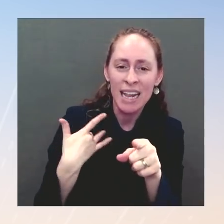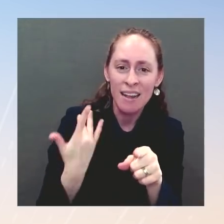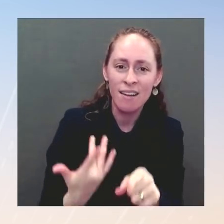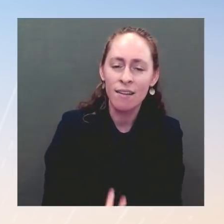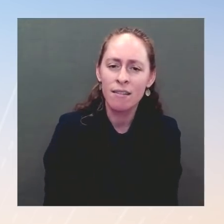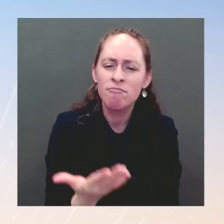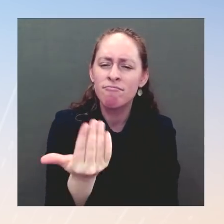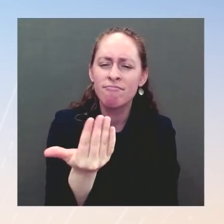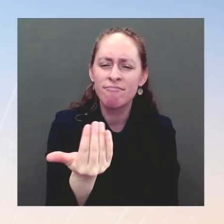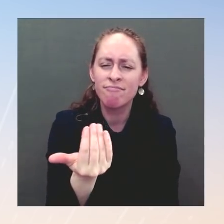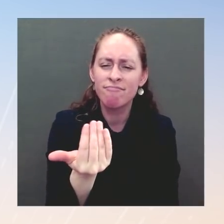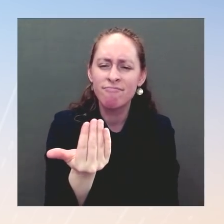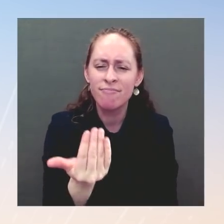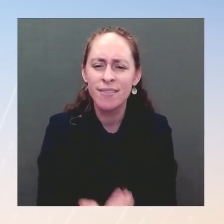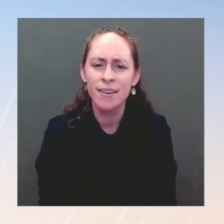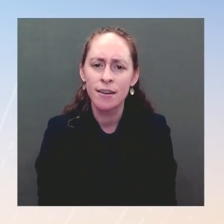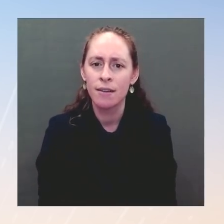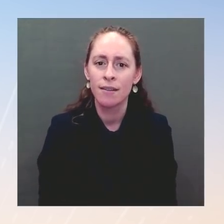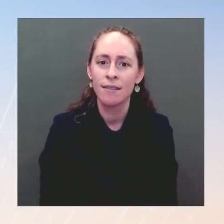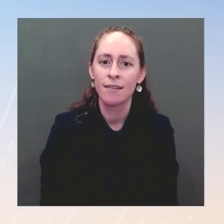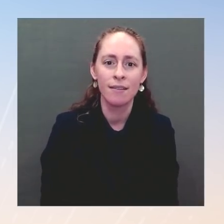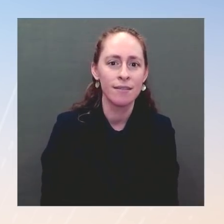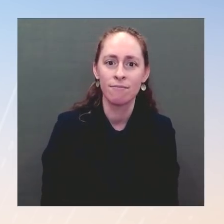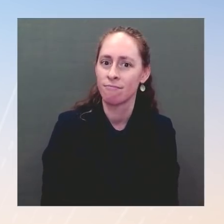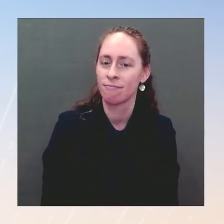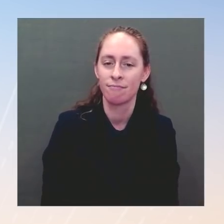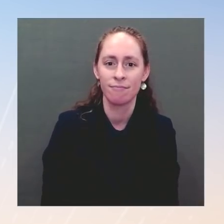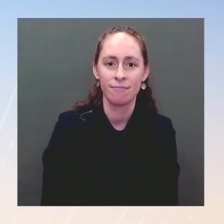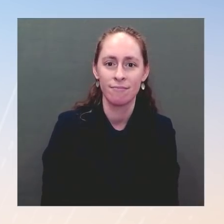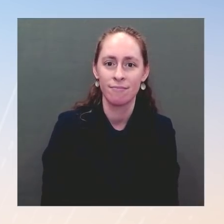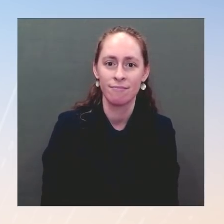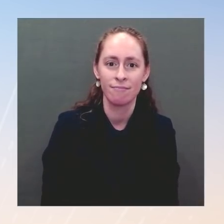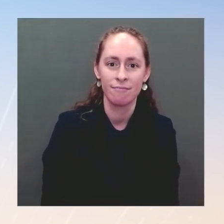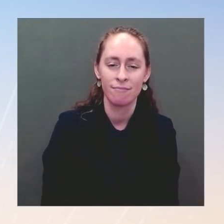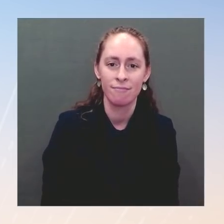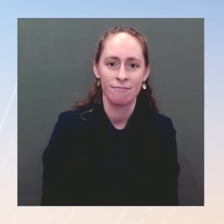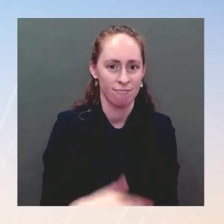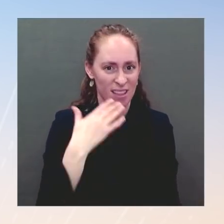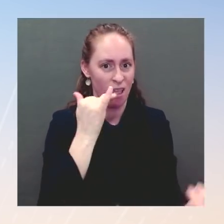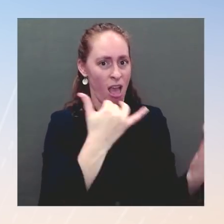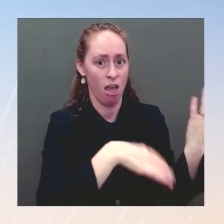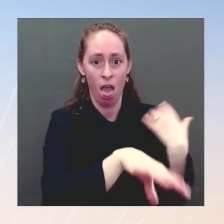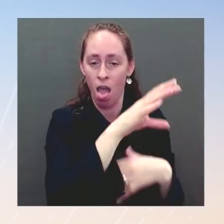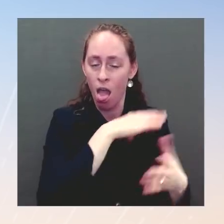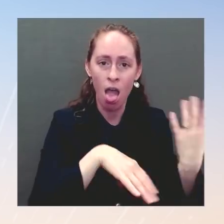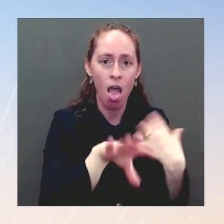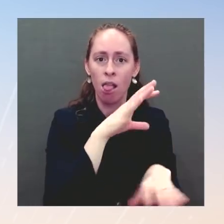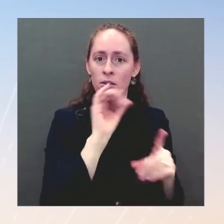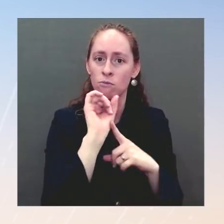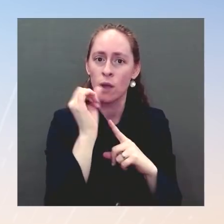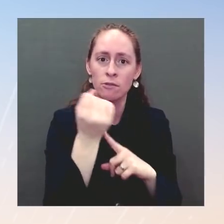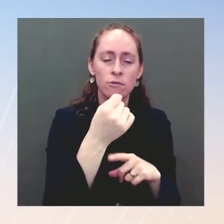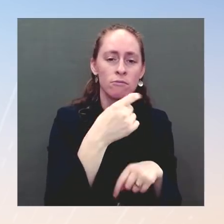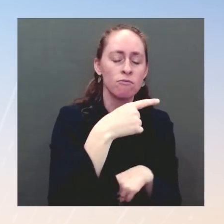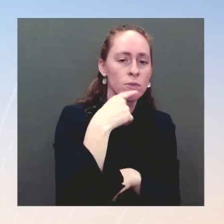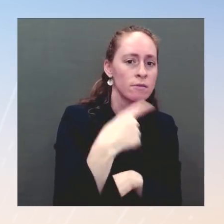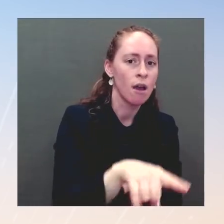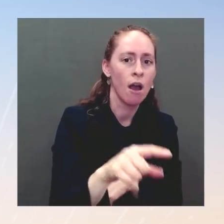Ms. Psaki: Yeah. The Press: -- with Ukraine and Russia. And then he's got this historic nomination of the first Black woman